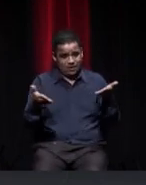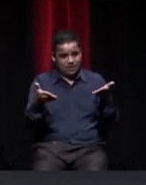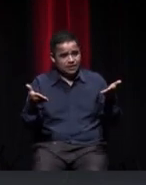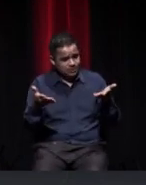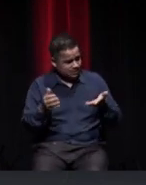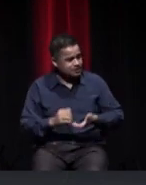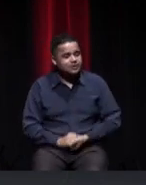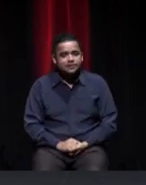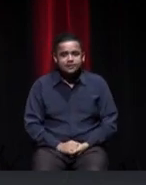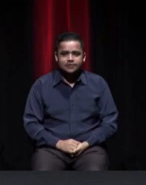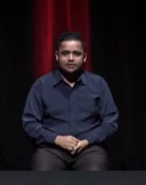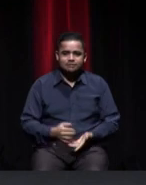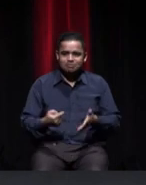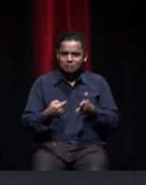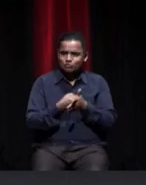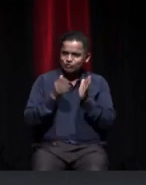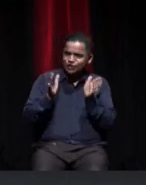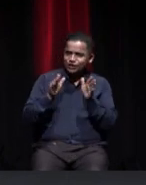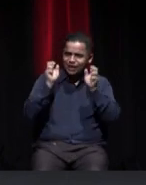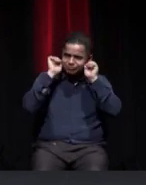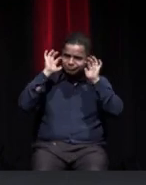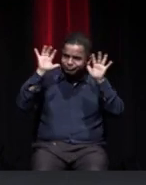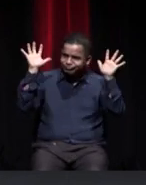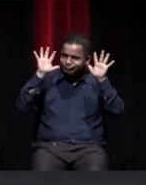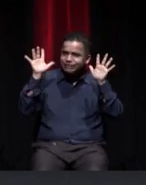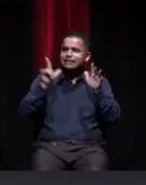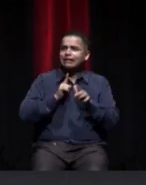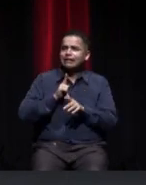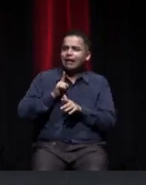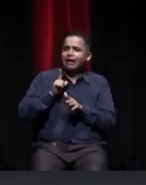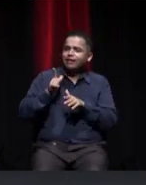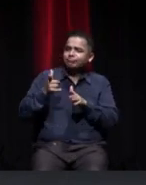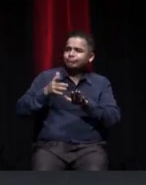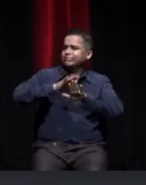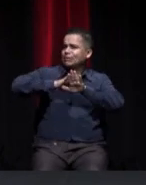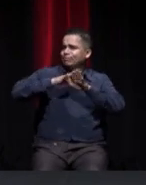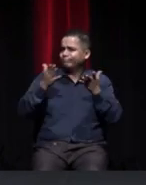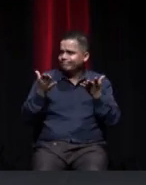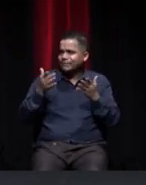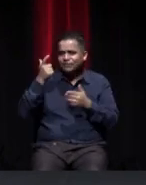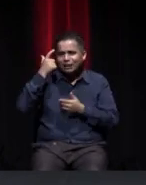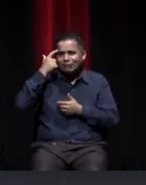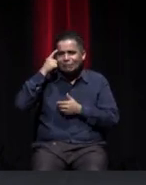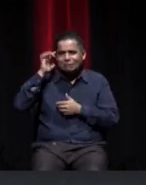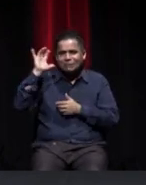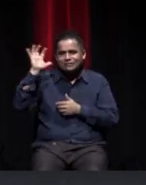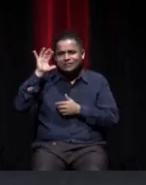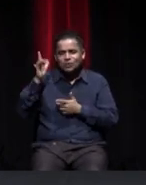The question already assumes that there's a role. I kept thinking that one of our contemporary problems